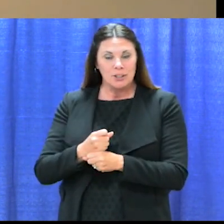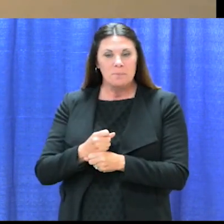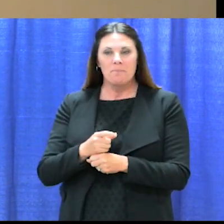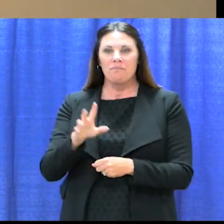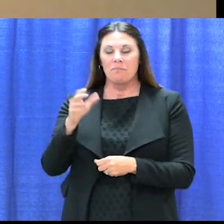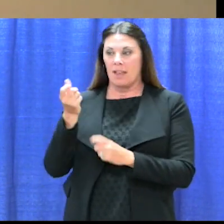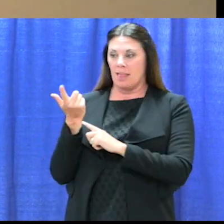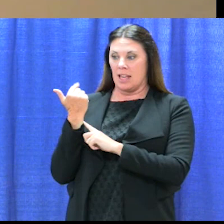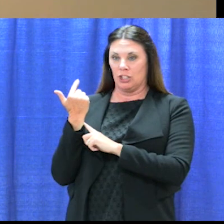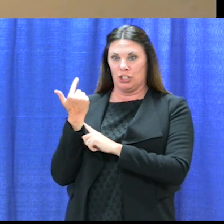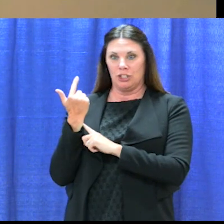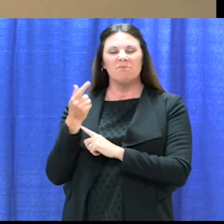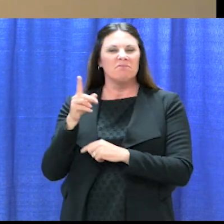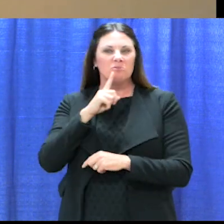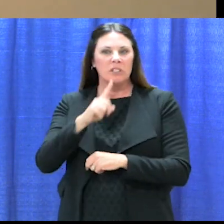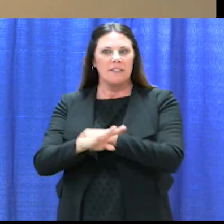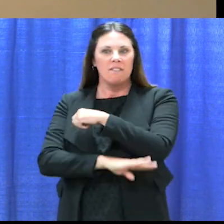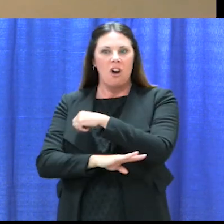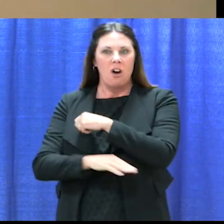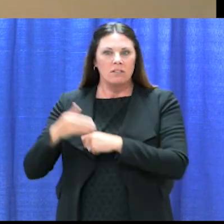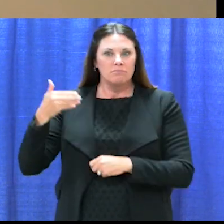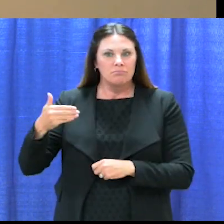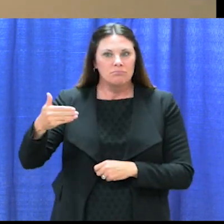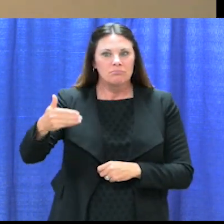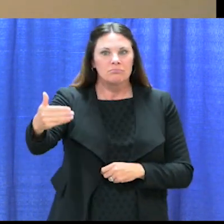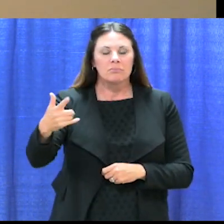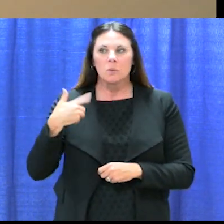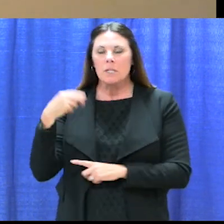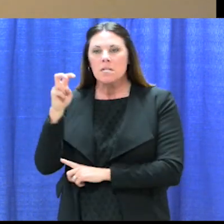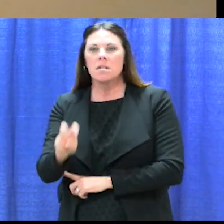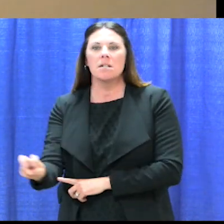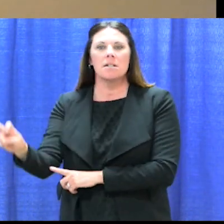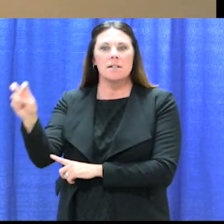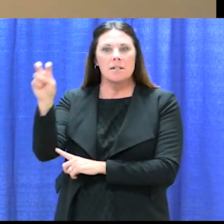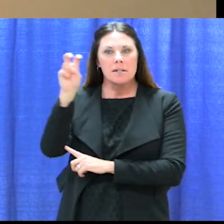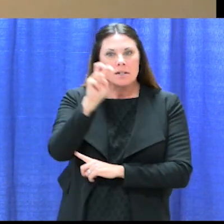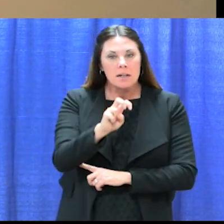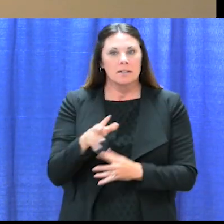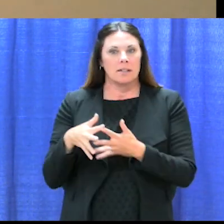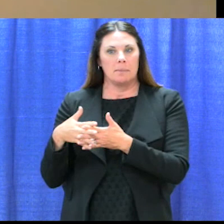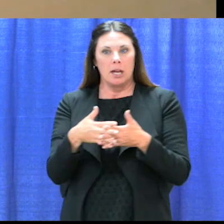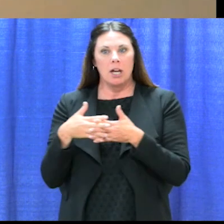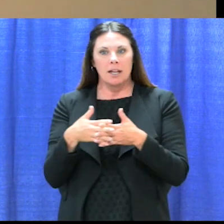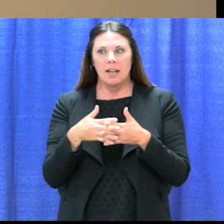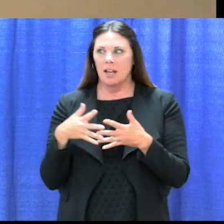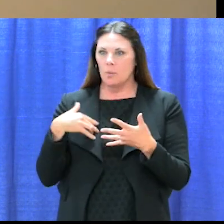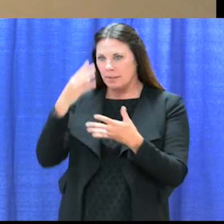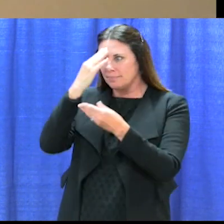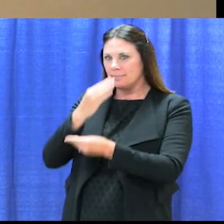every fall we travel around the country to raise awareness around what the digital divide is.